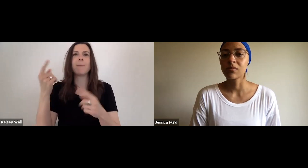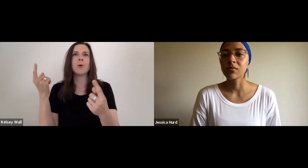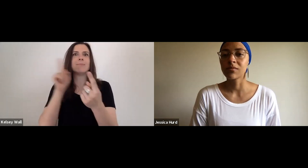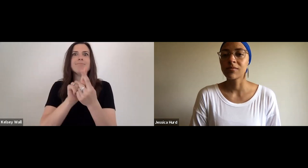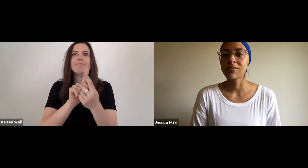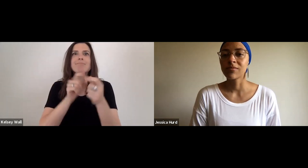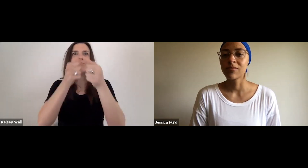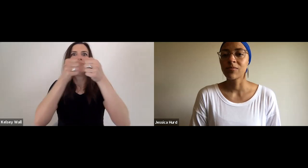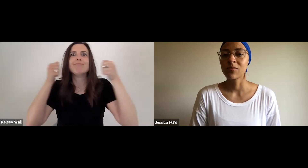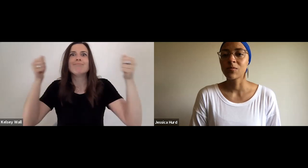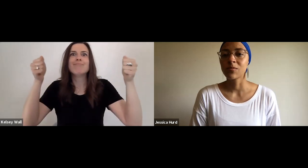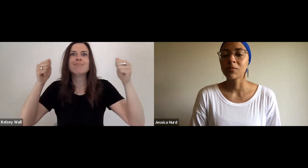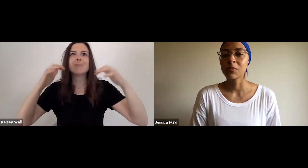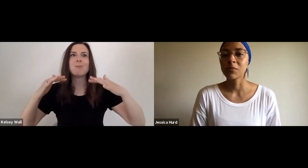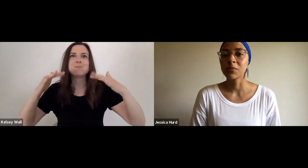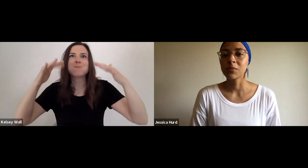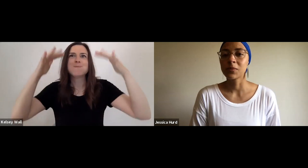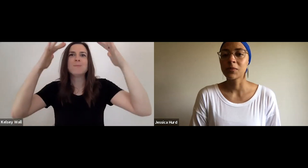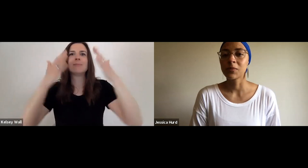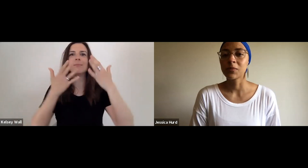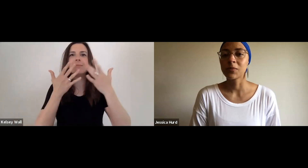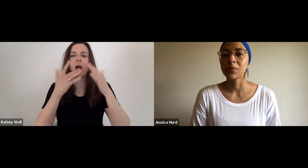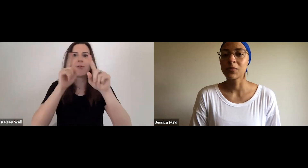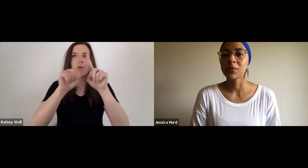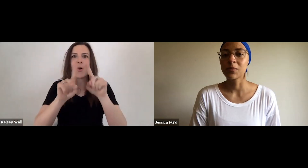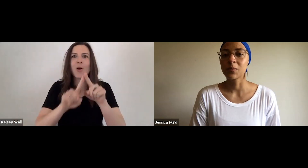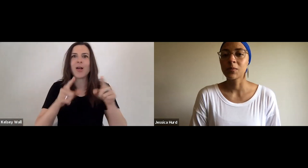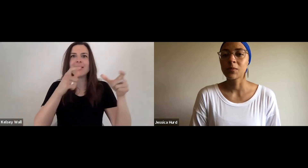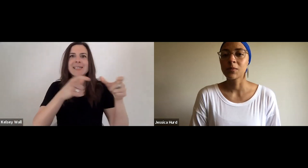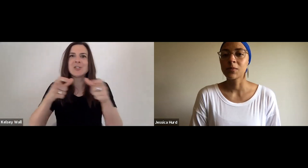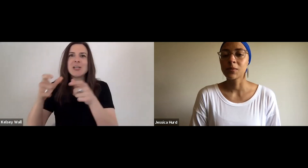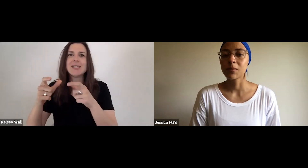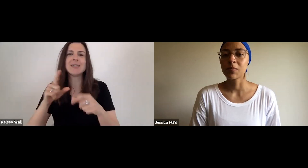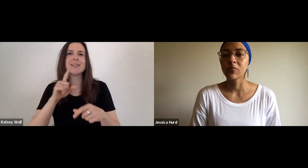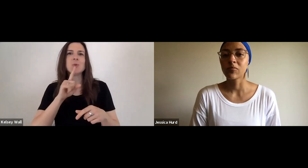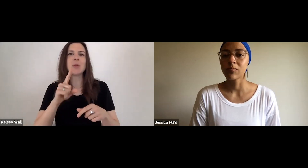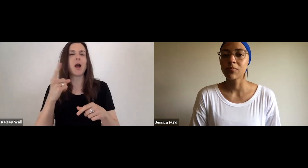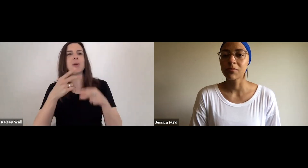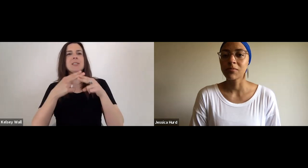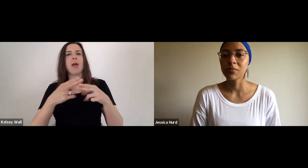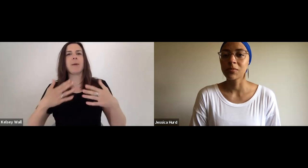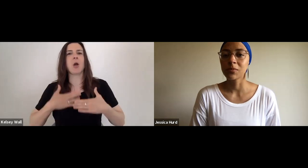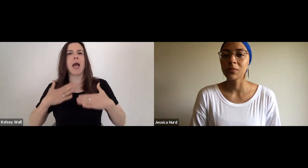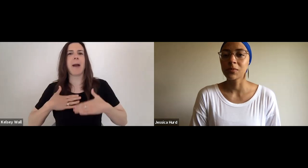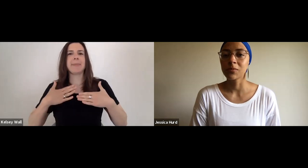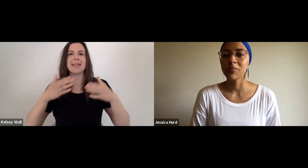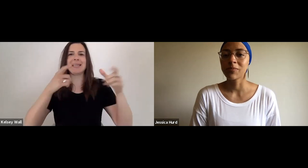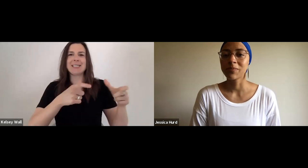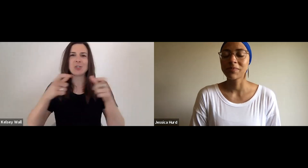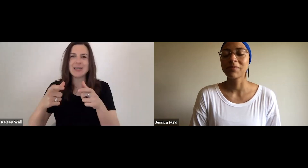and growing up, I would go into a cupboard, open my mom's cupboard and see all of these gorgeous, beautifully colored dishes, and it would just